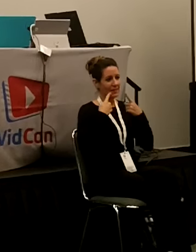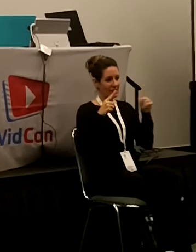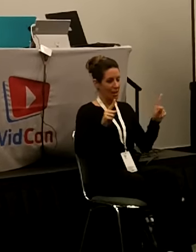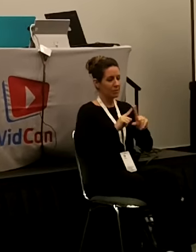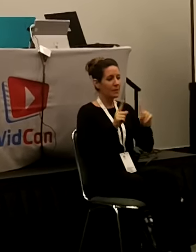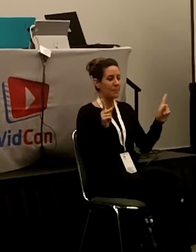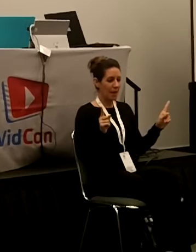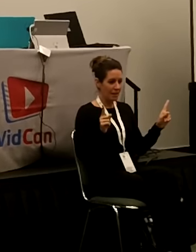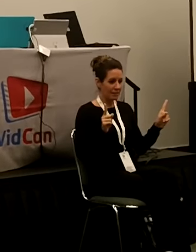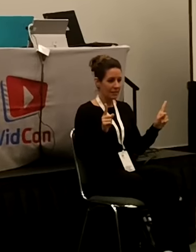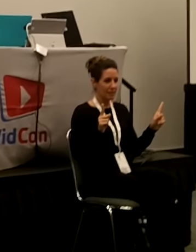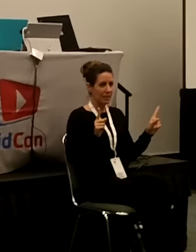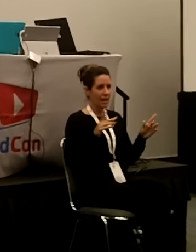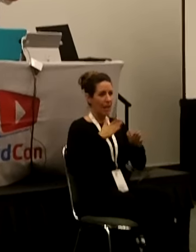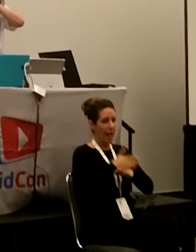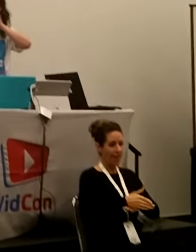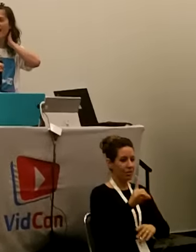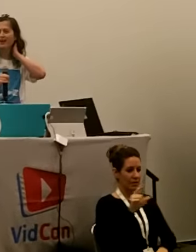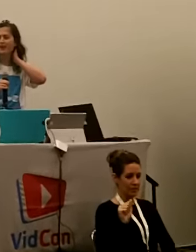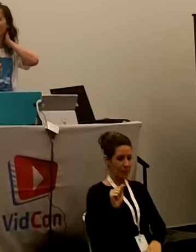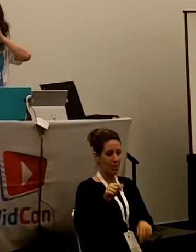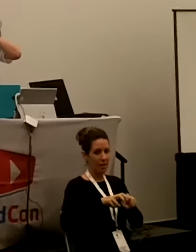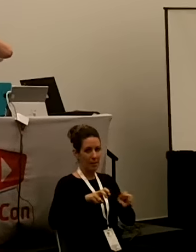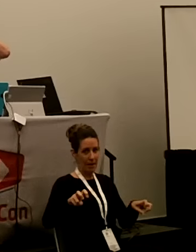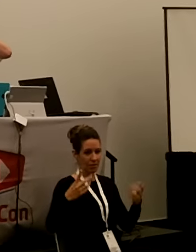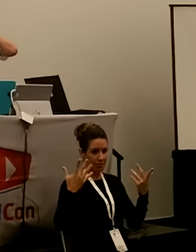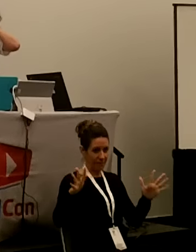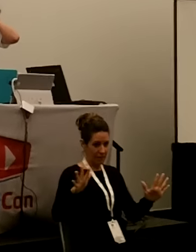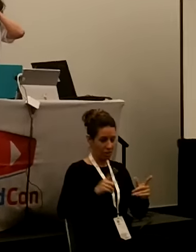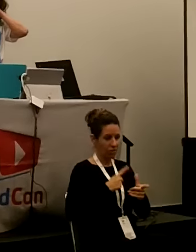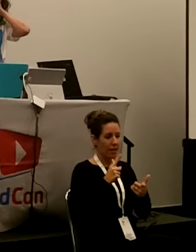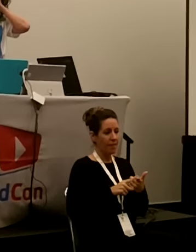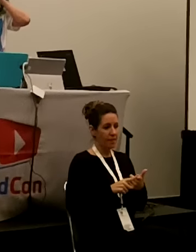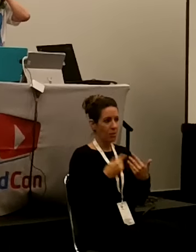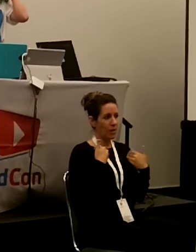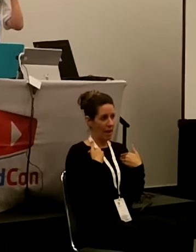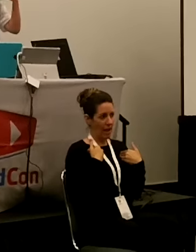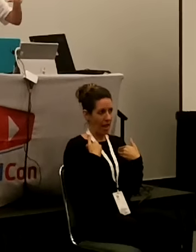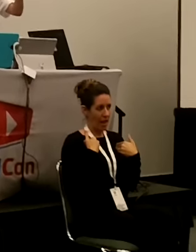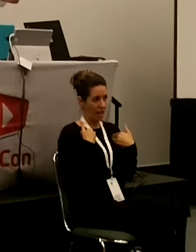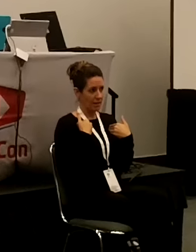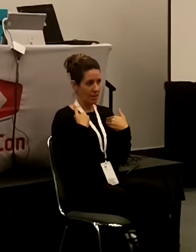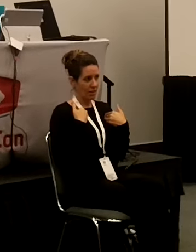but after the disabilities panel and after we had... this is what happened, we were supposed to have